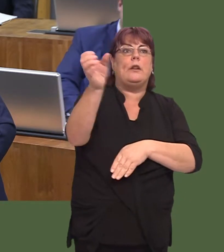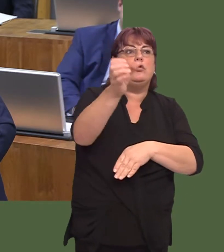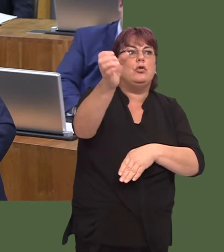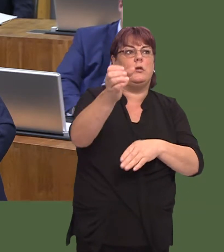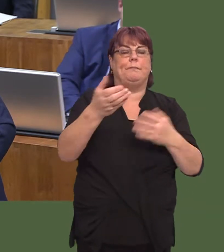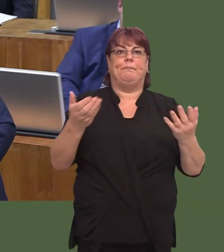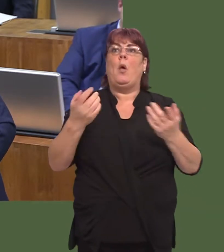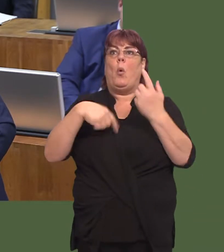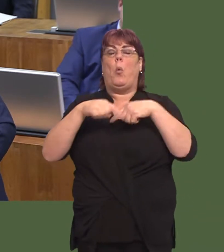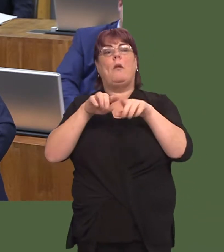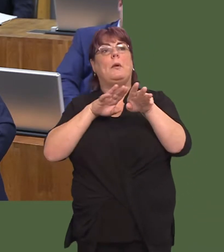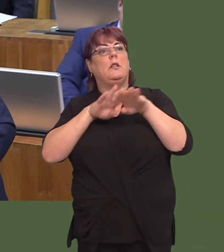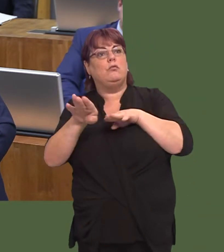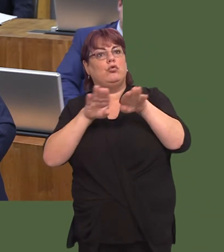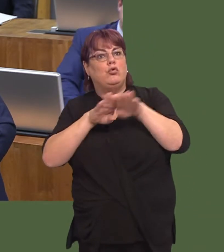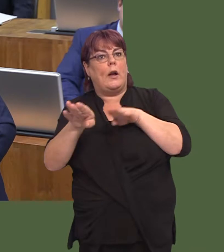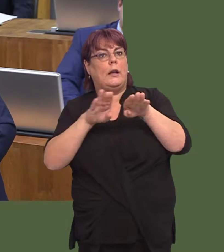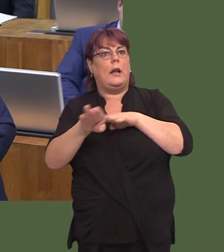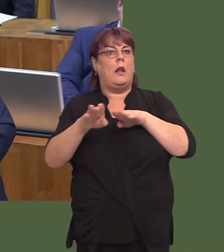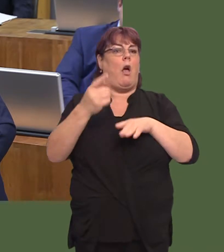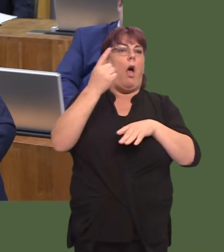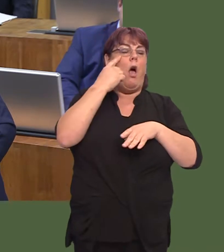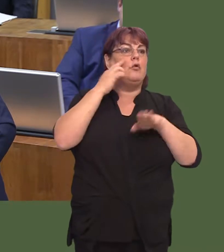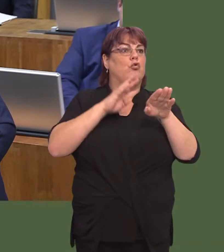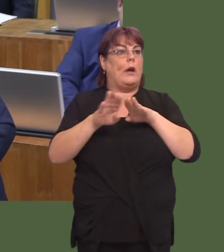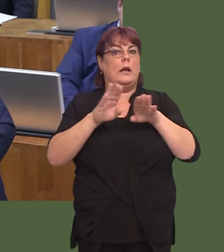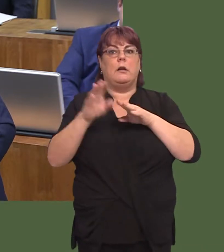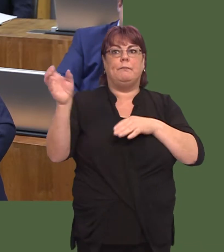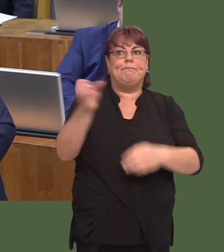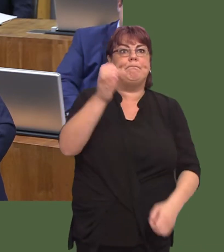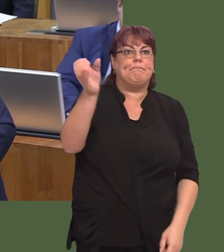Live.í has been hugely successful in filling training places, particularly in terms of nursing applications as well.